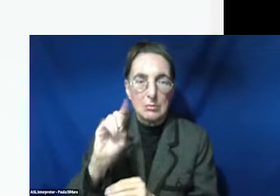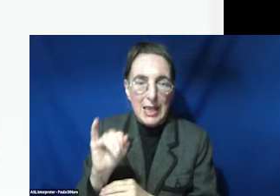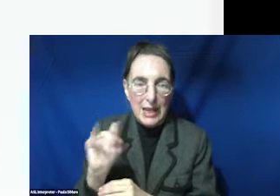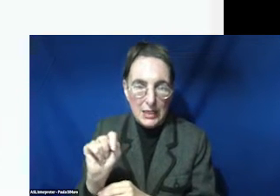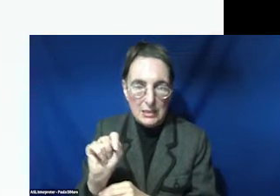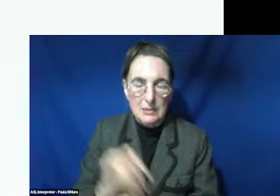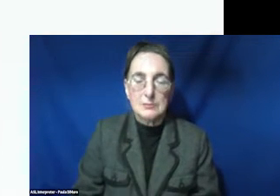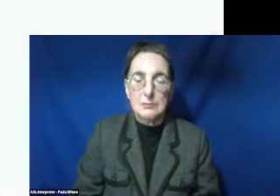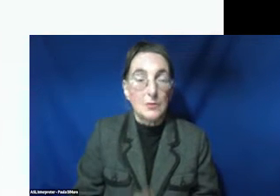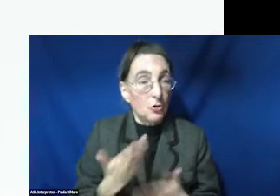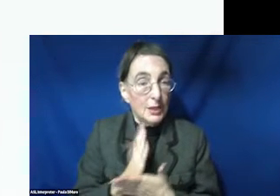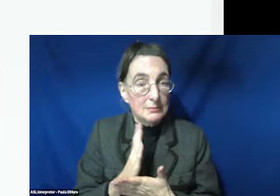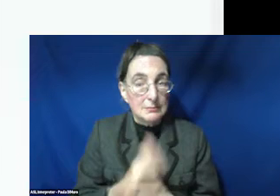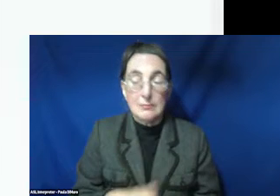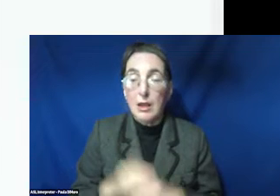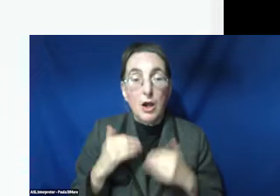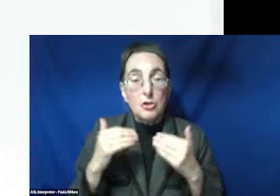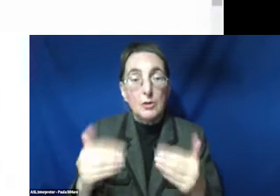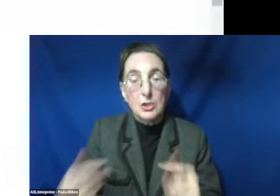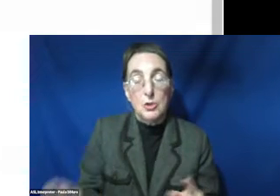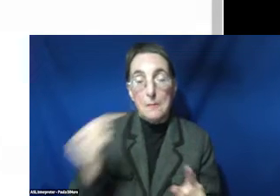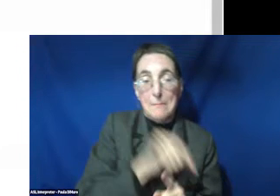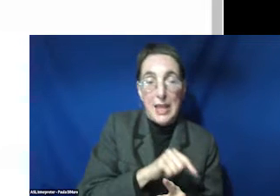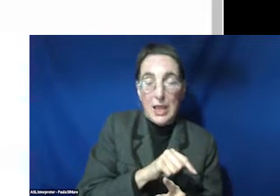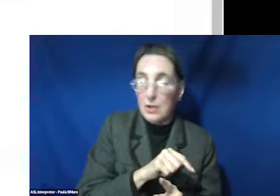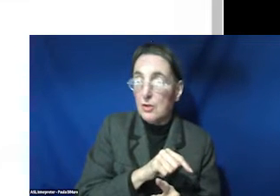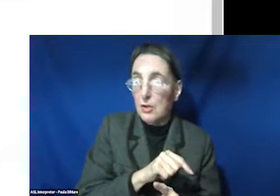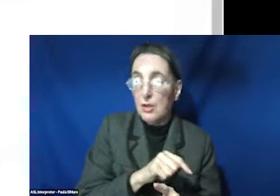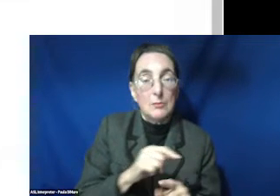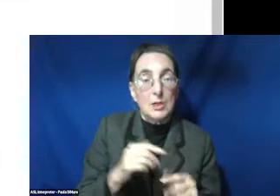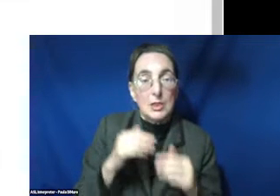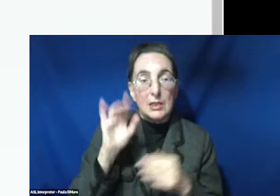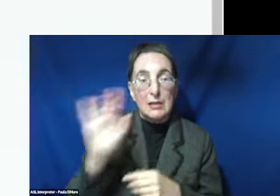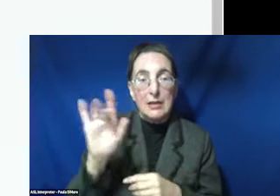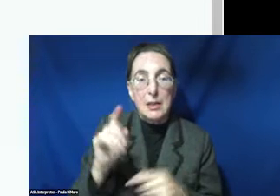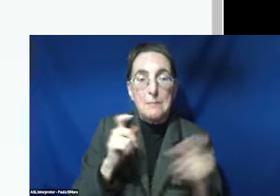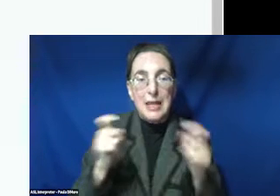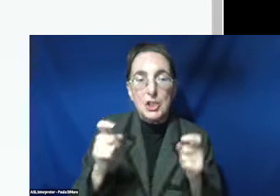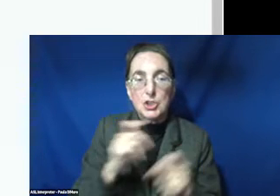All right. I'm going to go ahead and go back. And I want to go ahead and click Manage Personnel.